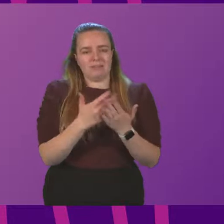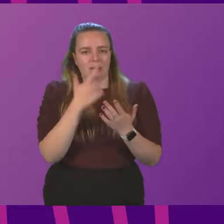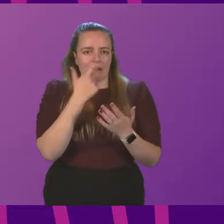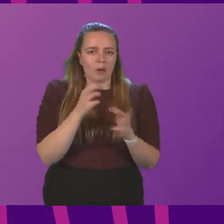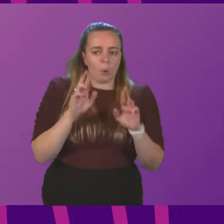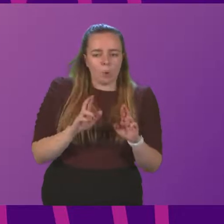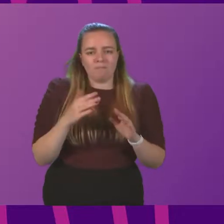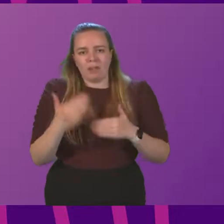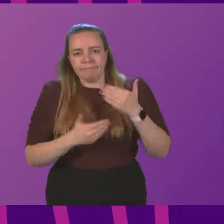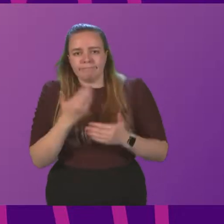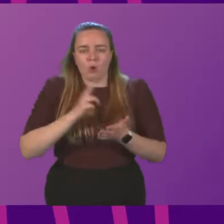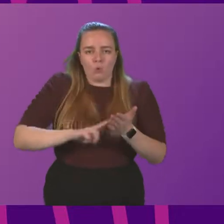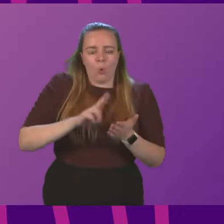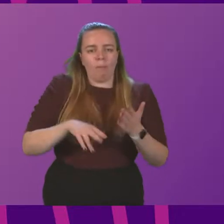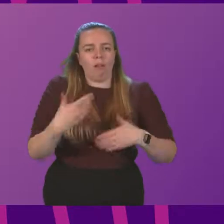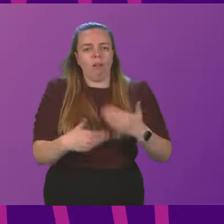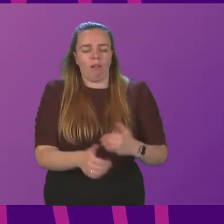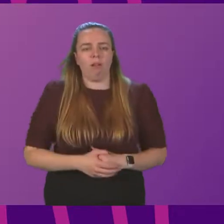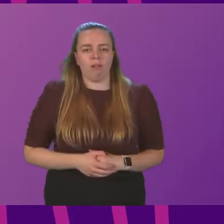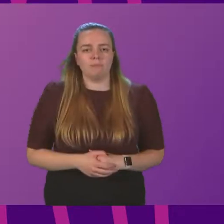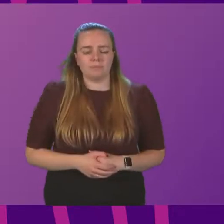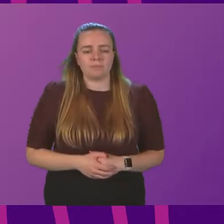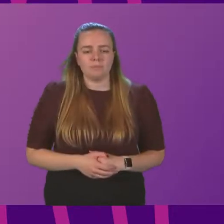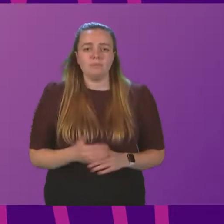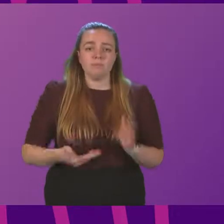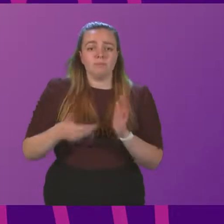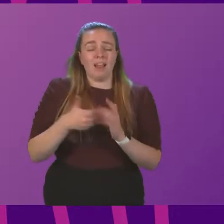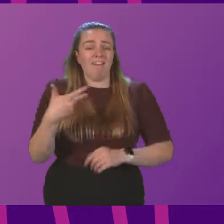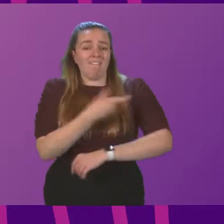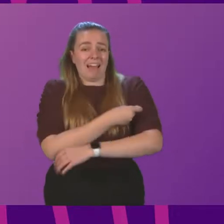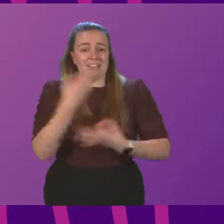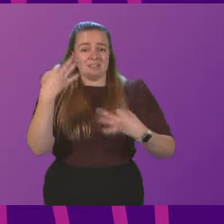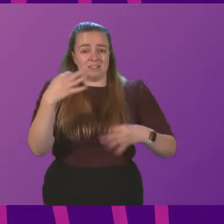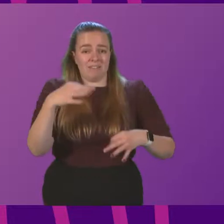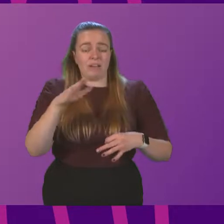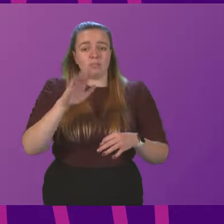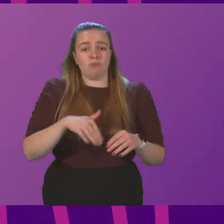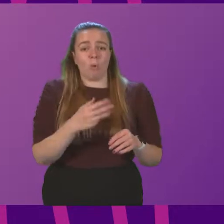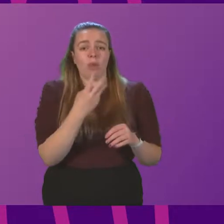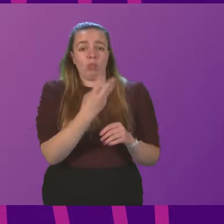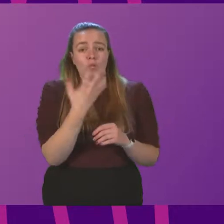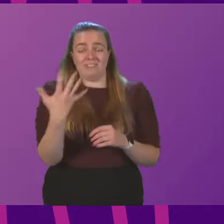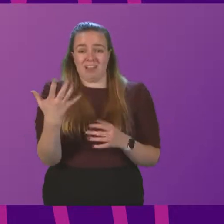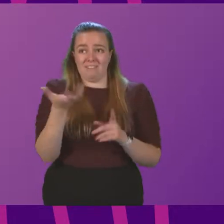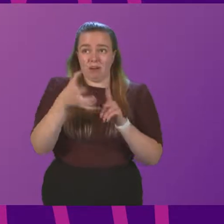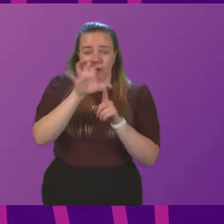operation. In addition, vaccination certificates from a further 35 countries and territories will